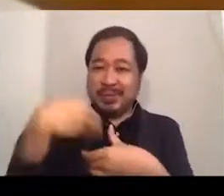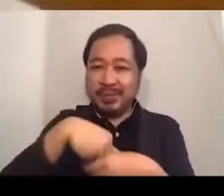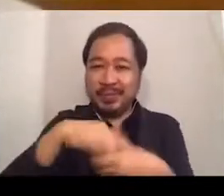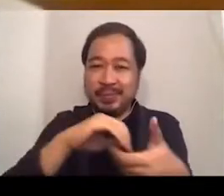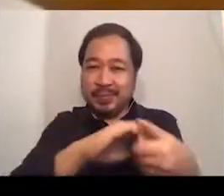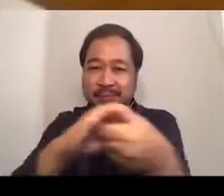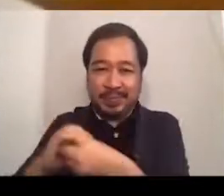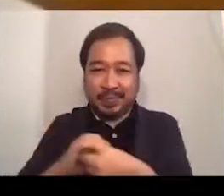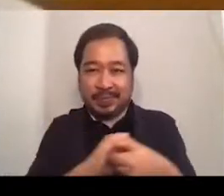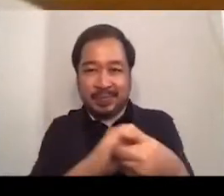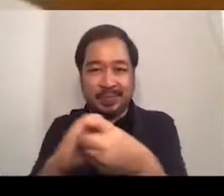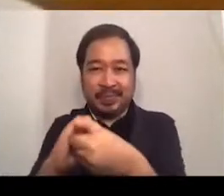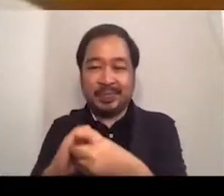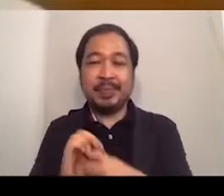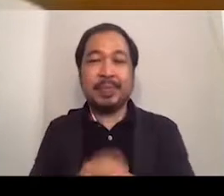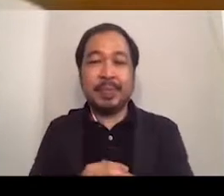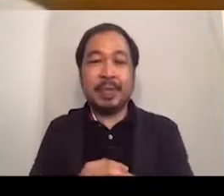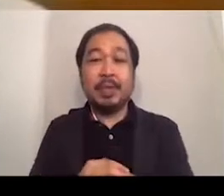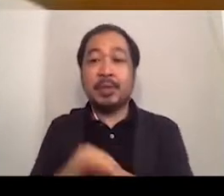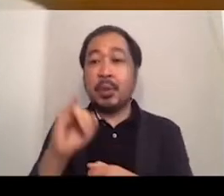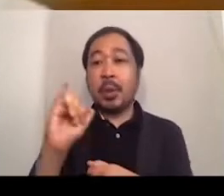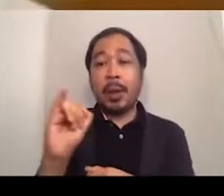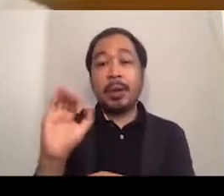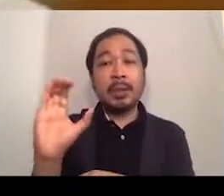emerging technologies, as well as old technologies,